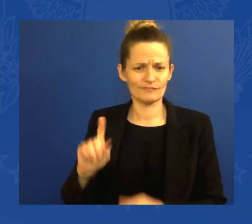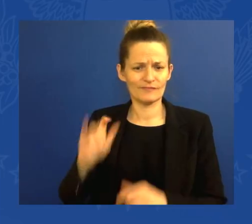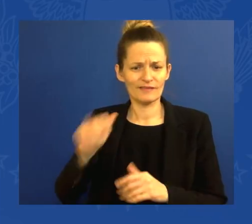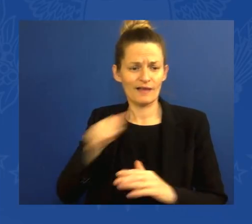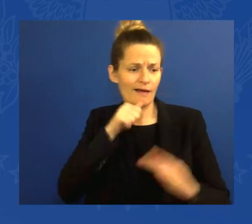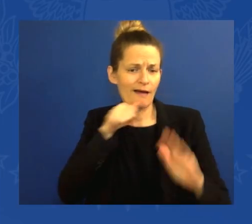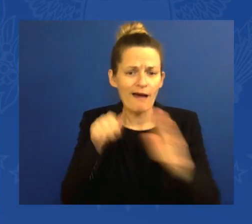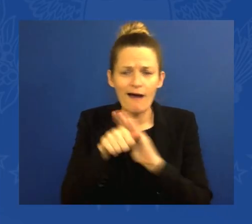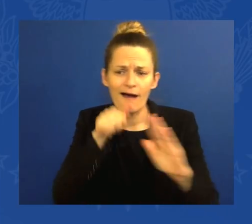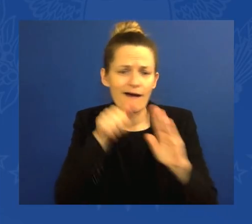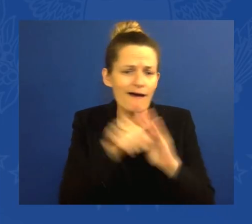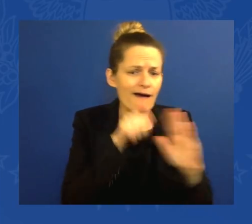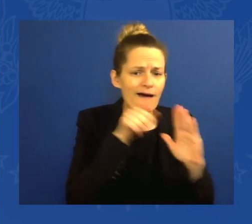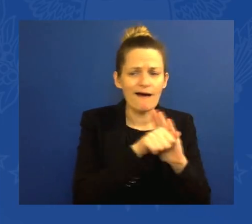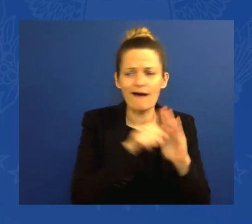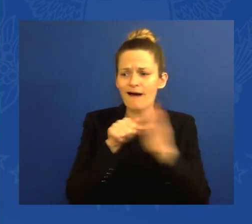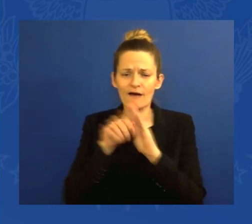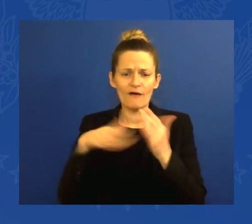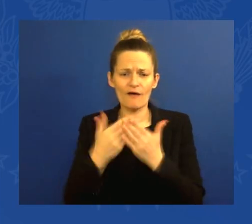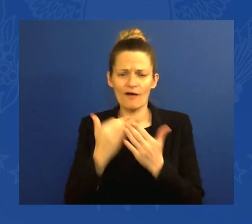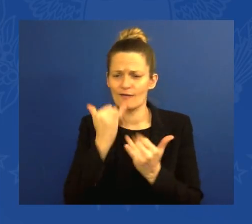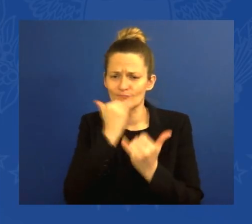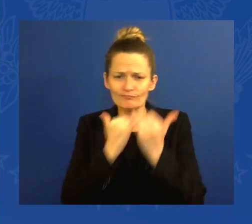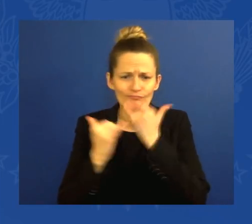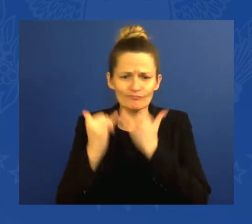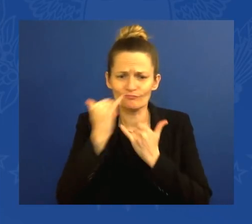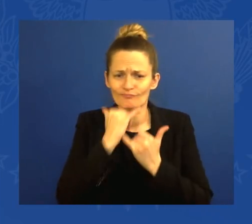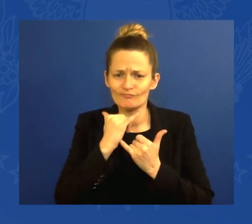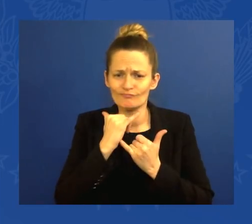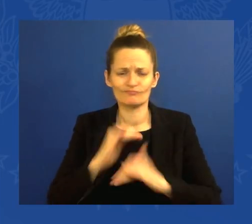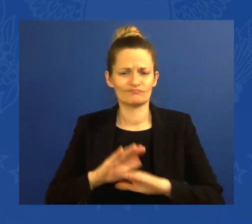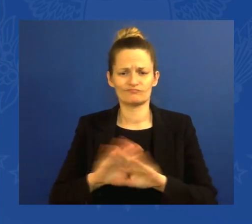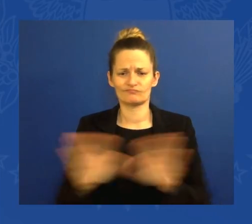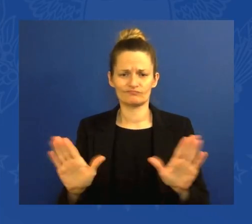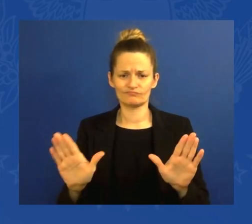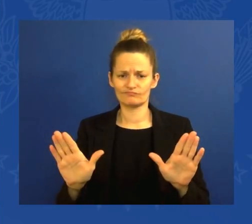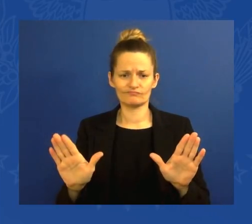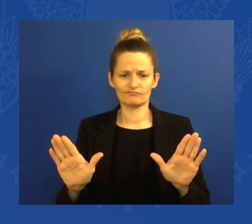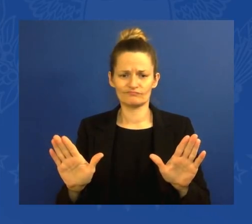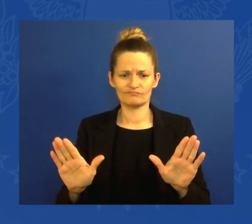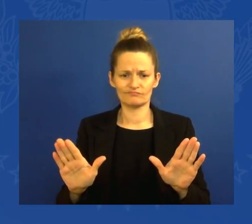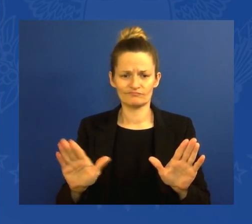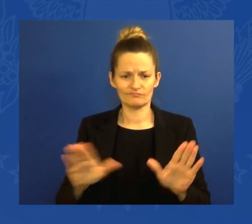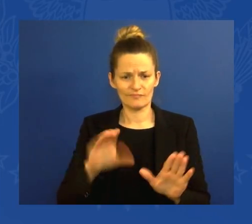And it compels the people of our nation -- and most often the women of our nation --